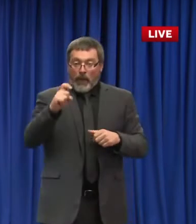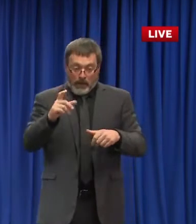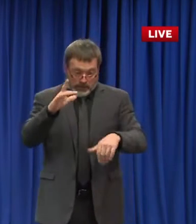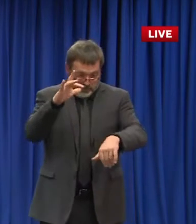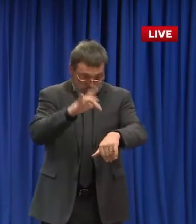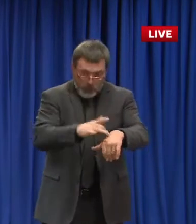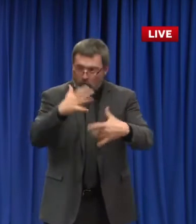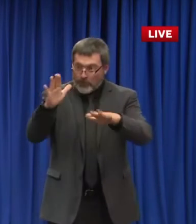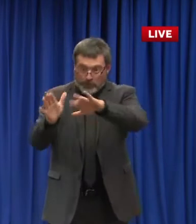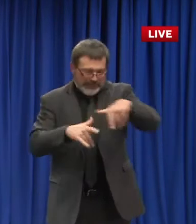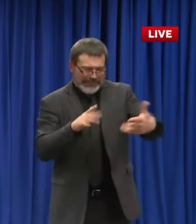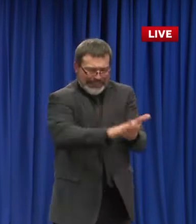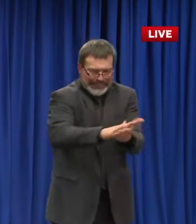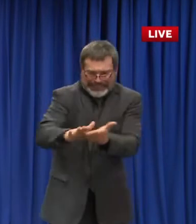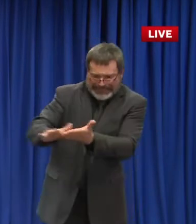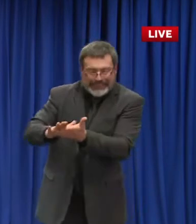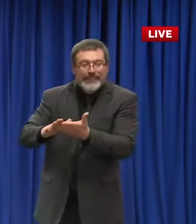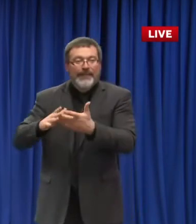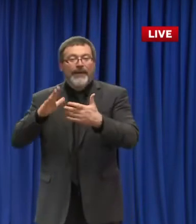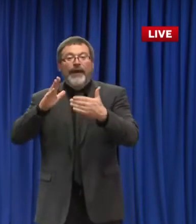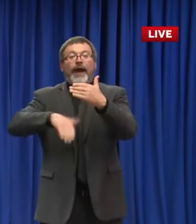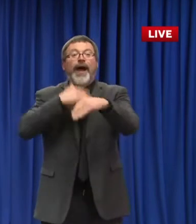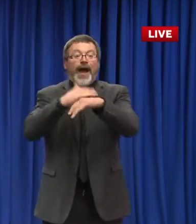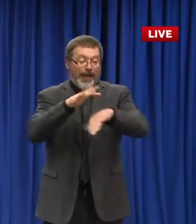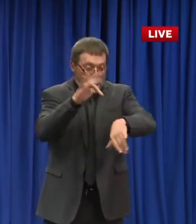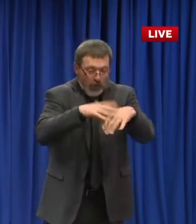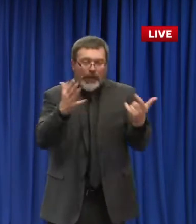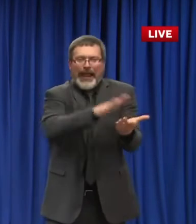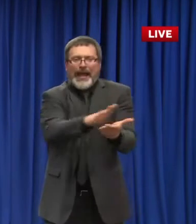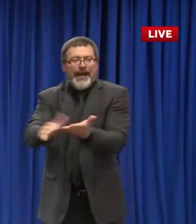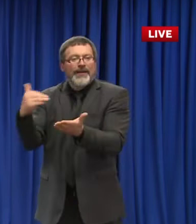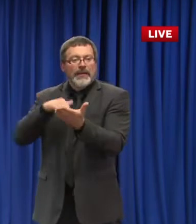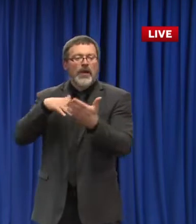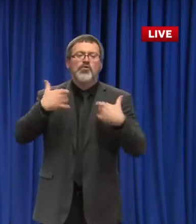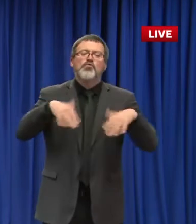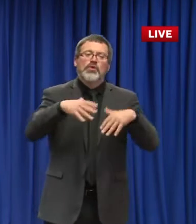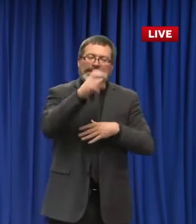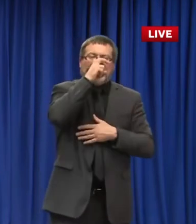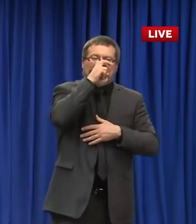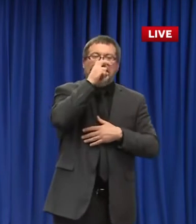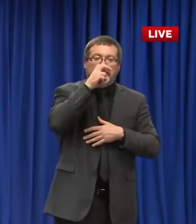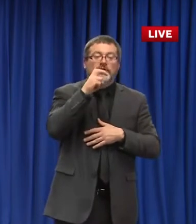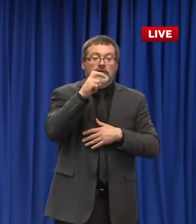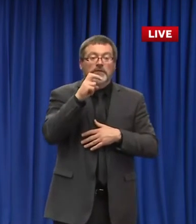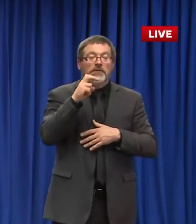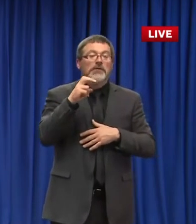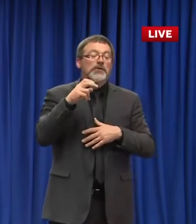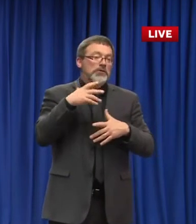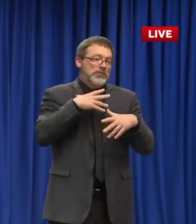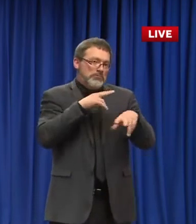EACH INDIVIDUAL USE AGAIN. WE’RE NOT THERE IN TERMS OF THE GENERAL USE OF GYM EQUIPMENT. HOPEFULLY WE CAN GET THERE AND THE NEXT FEW WEEKS, BUT AS DR.